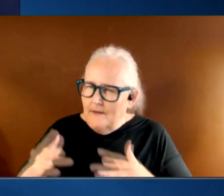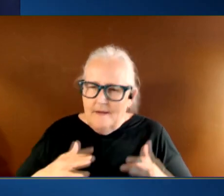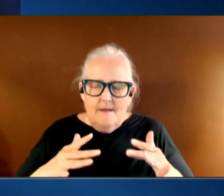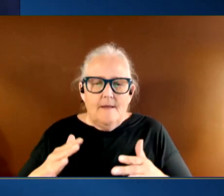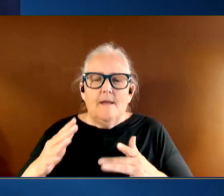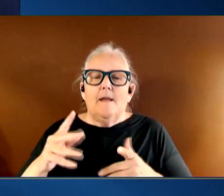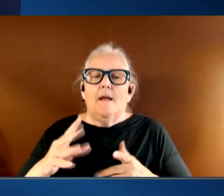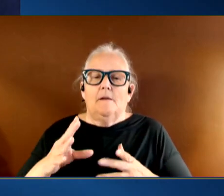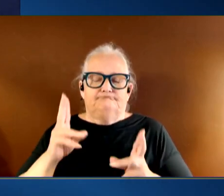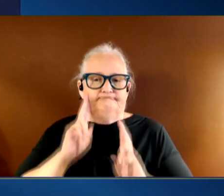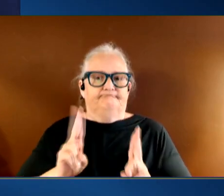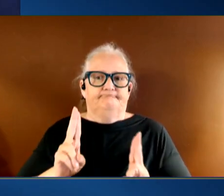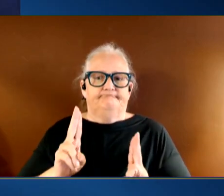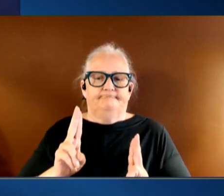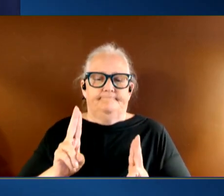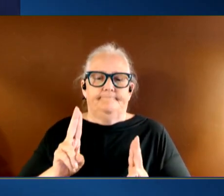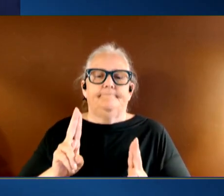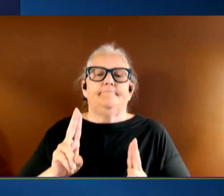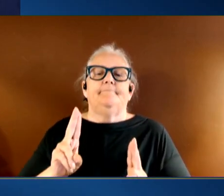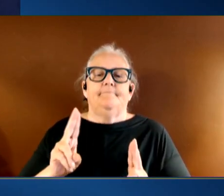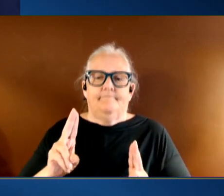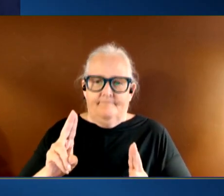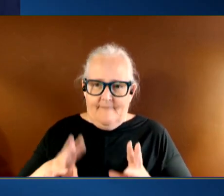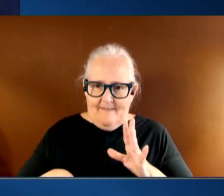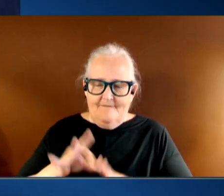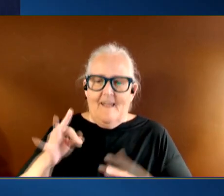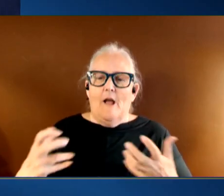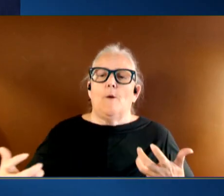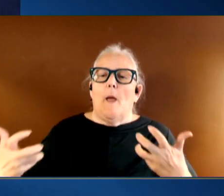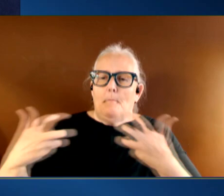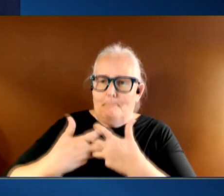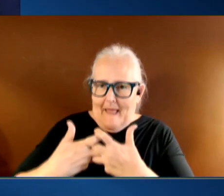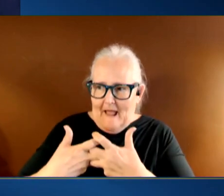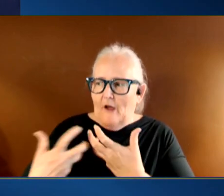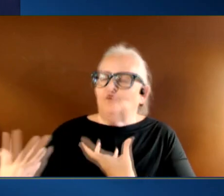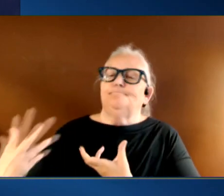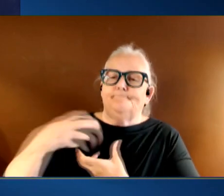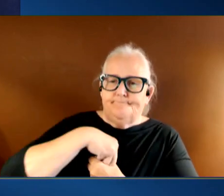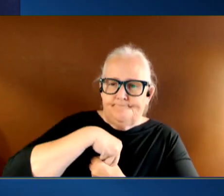to have a half matched bone marrow transplant in 2009 at Johns Hopkins,